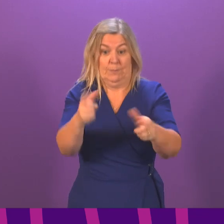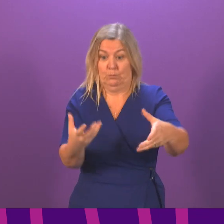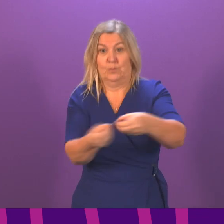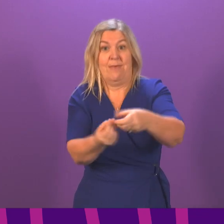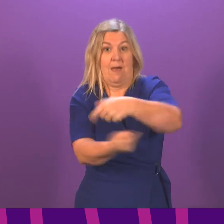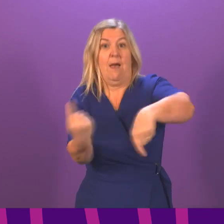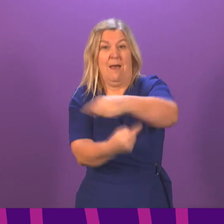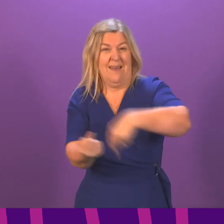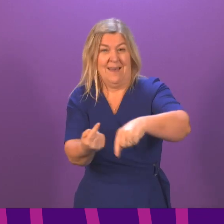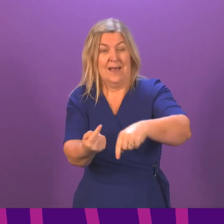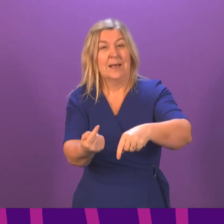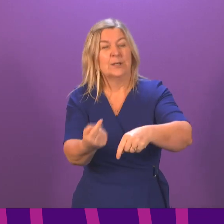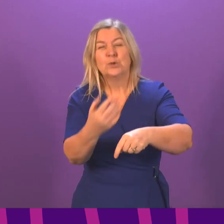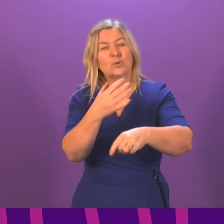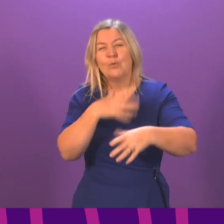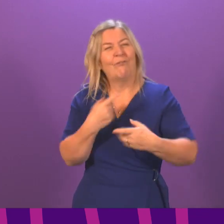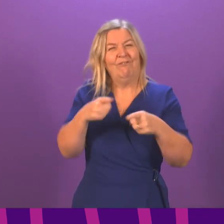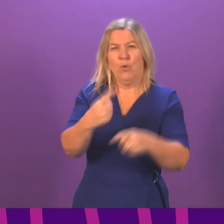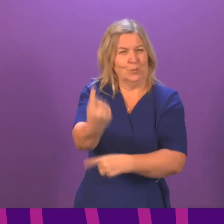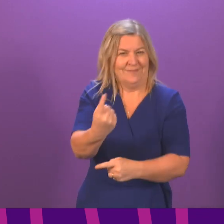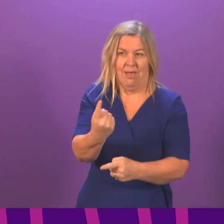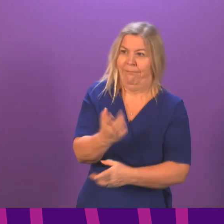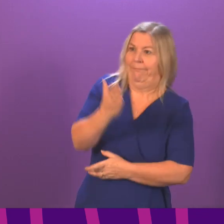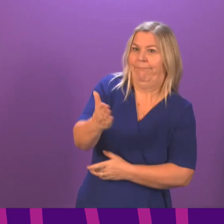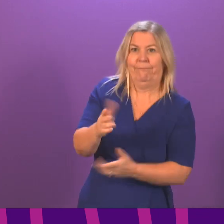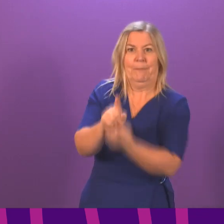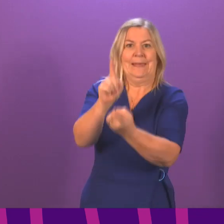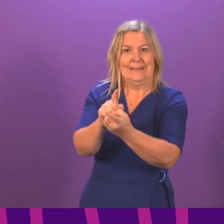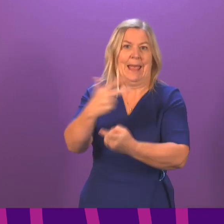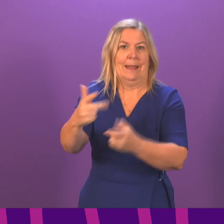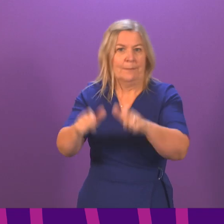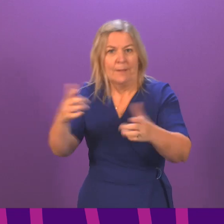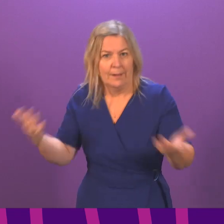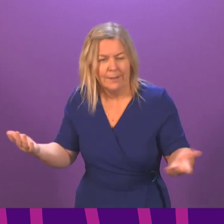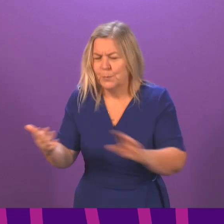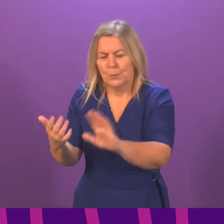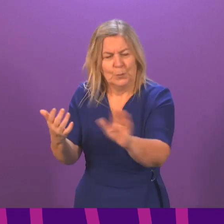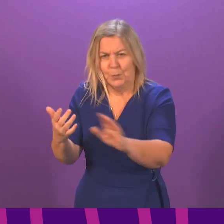before using those flexibilities. With the possibility of vaccines now so close, none